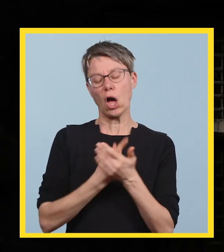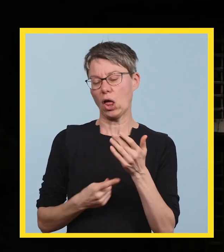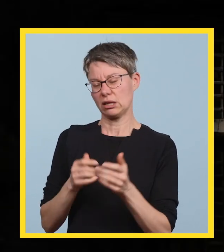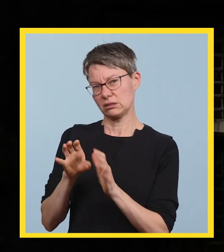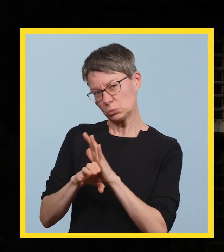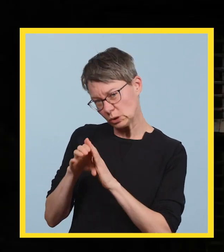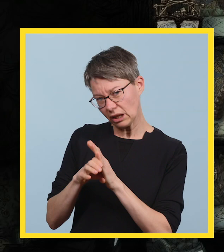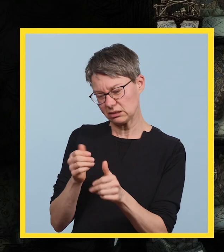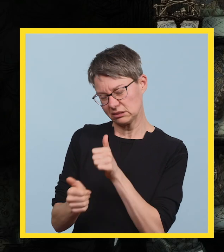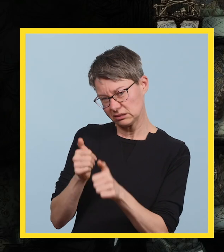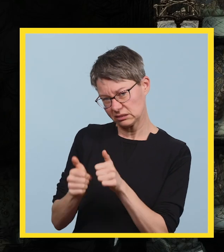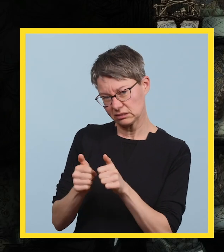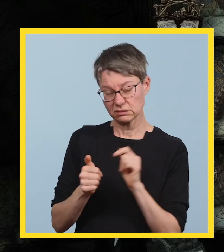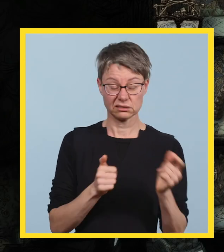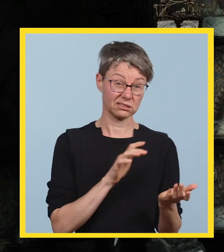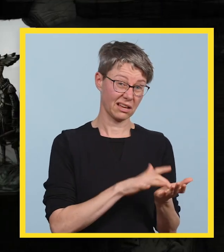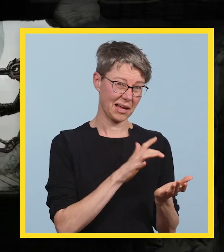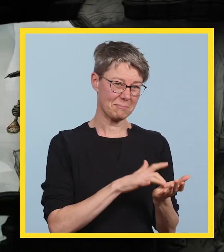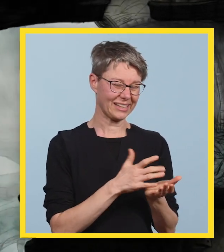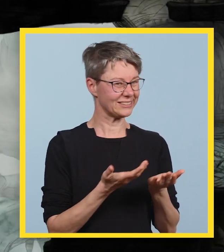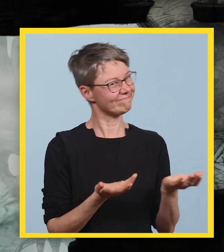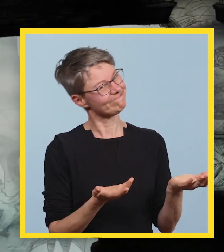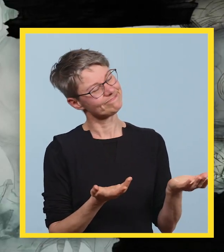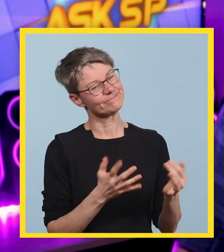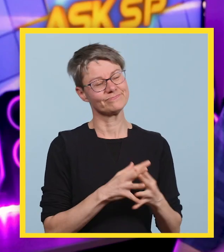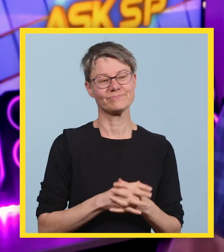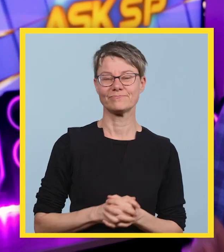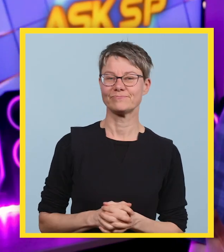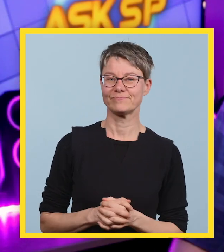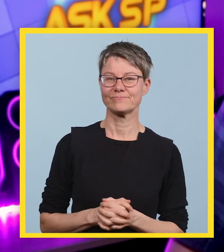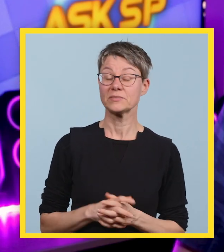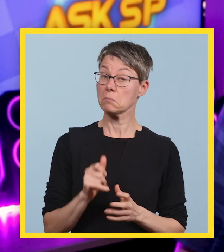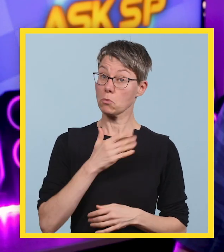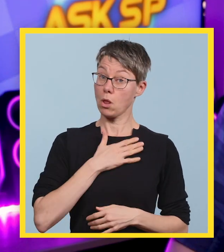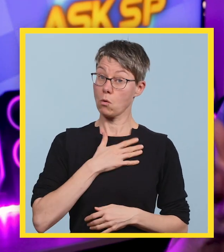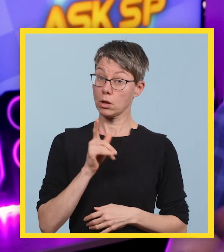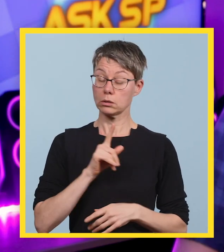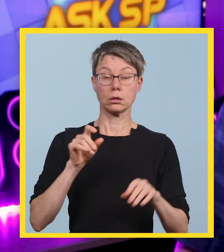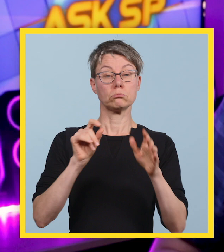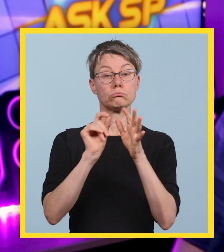so I'm not sure if it will be available for iPad. Others you might enjoy include Broken Age,